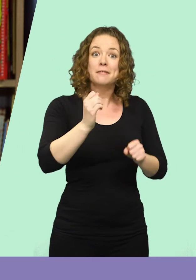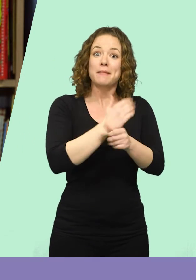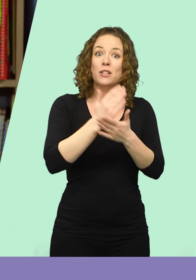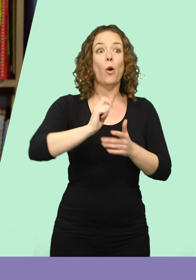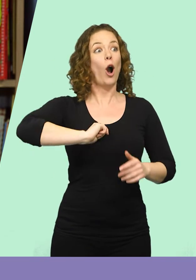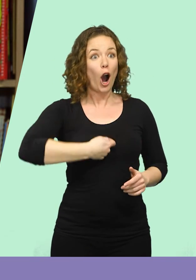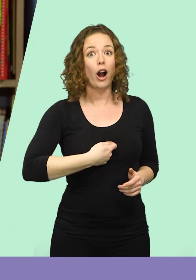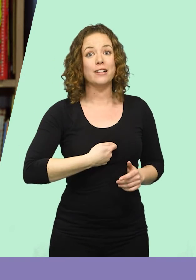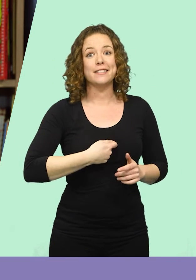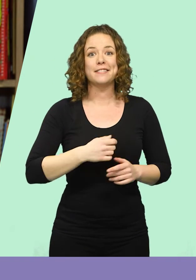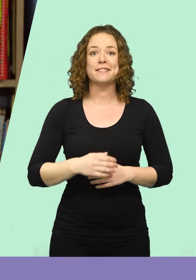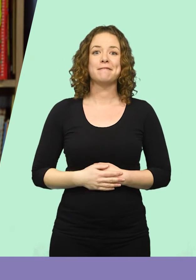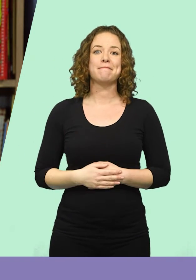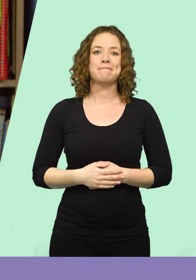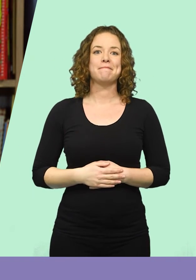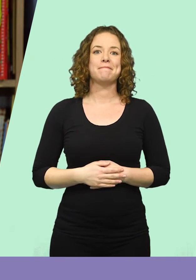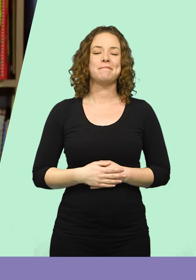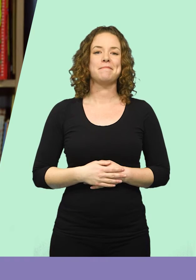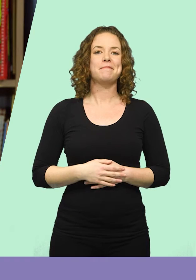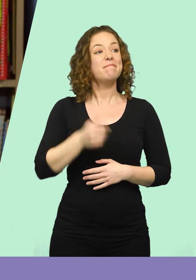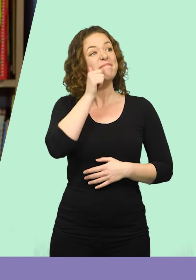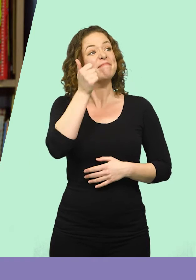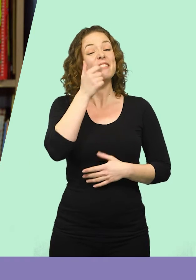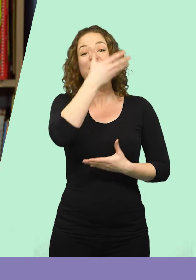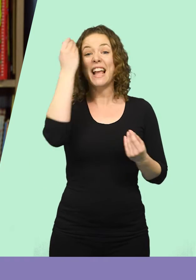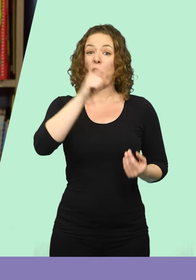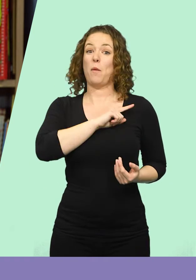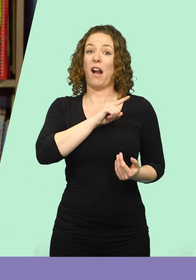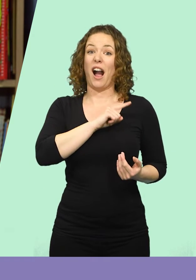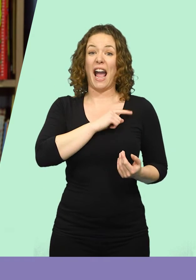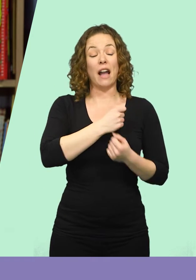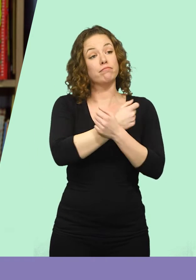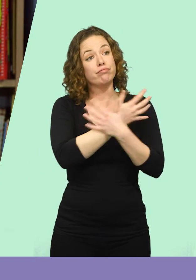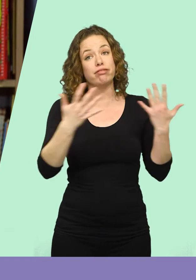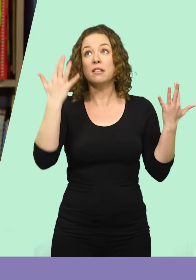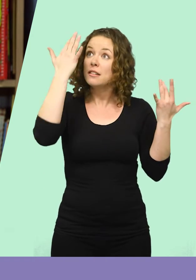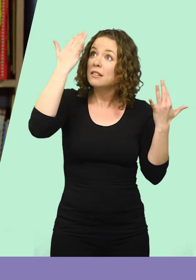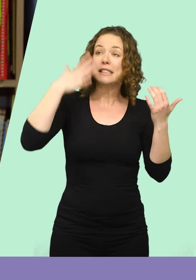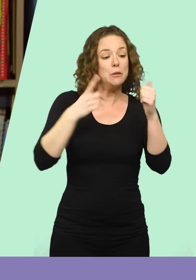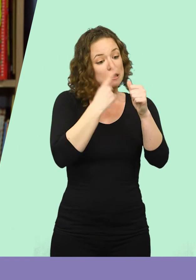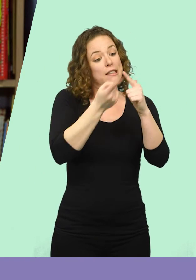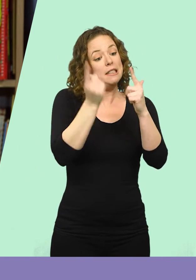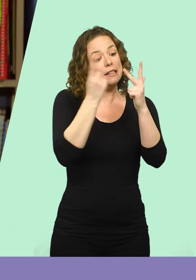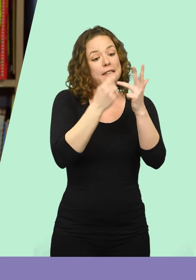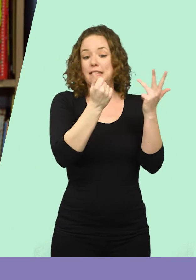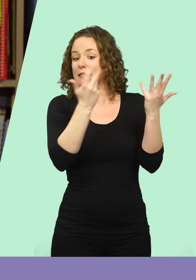All of us TAs and Teachers of the Deaf will do that because the teacher is thinking about hundreds of other things